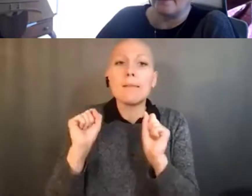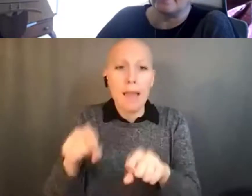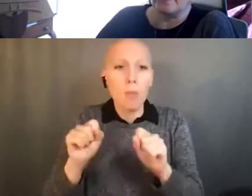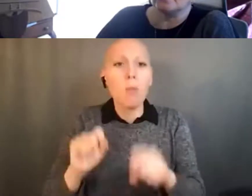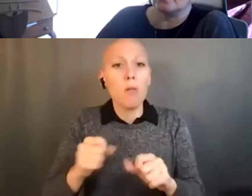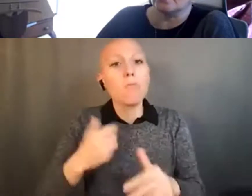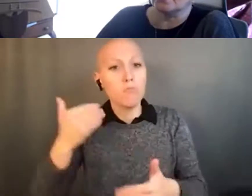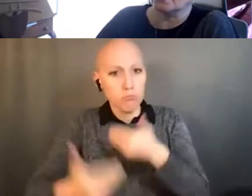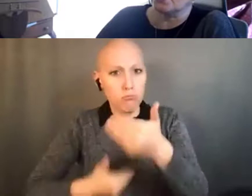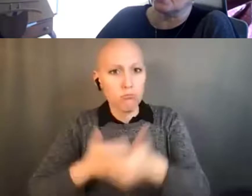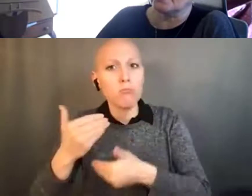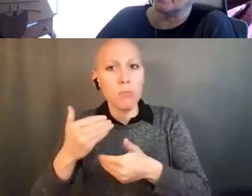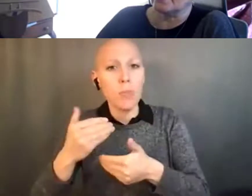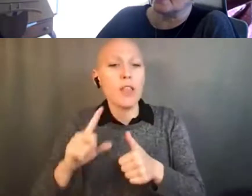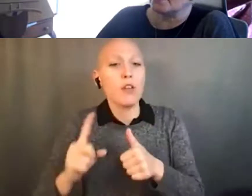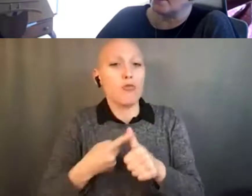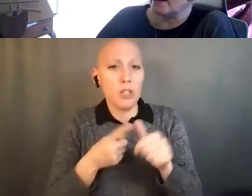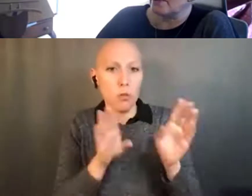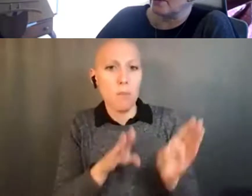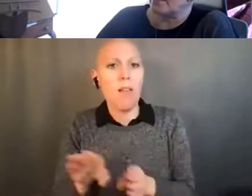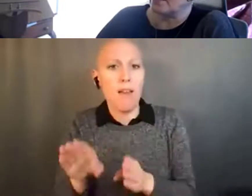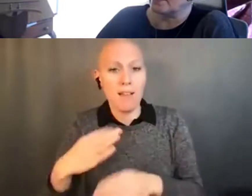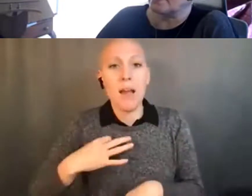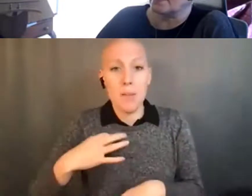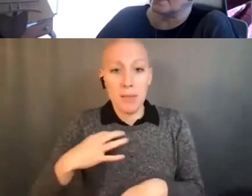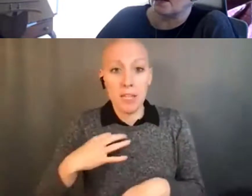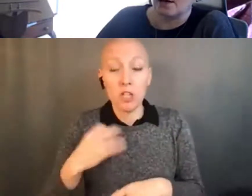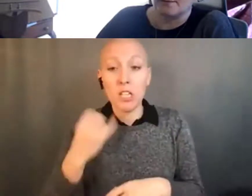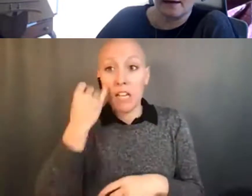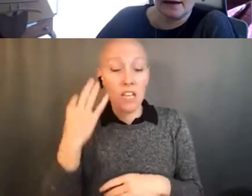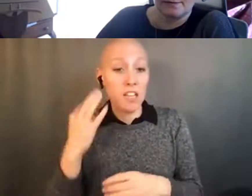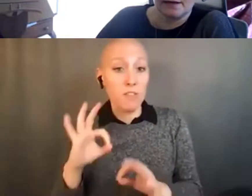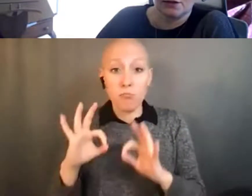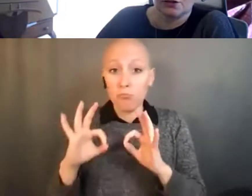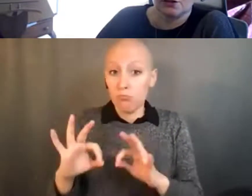And then, what we're going to do if everything is okay with that, we're going to take that application